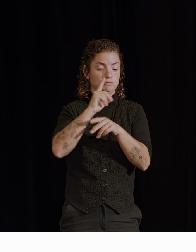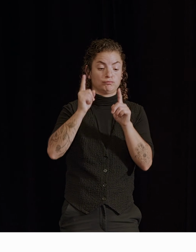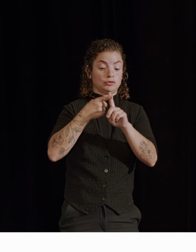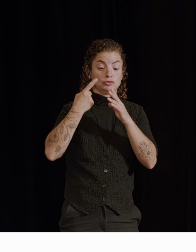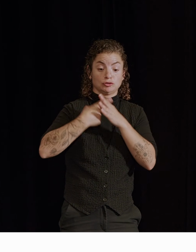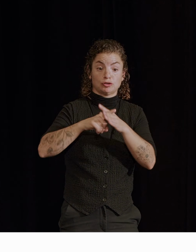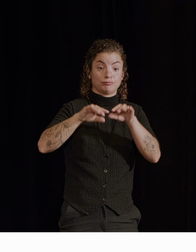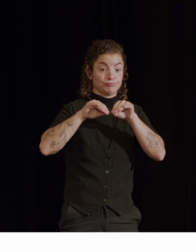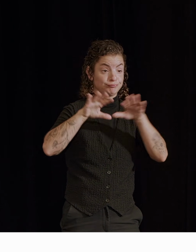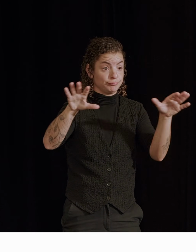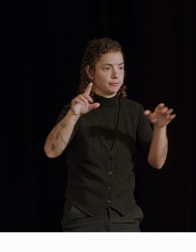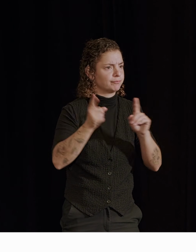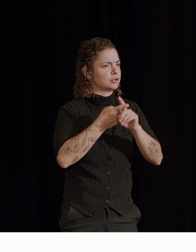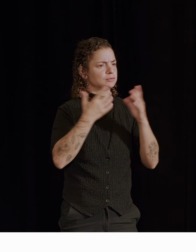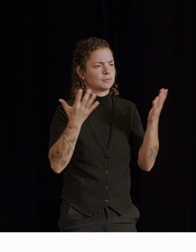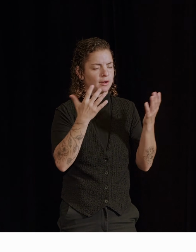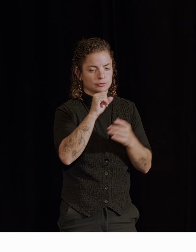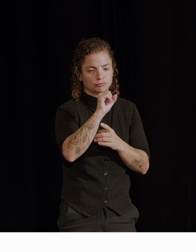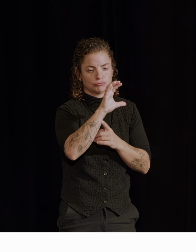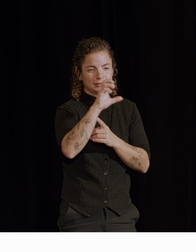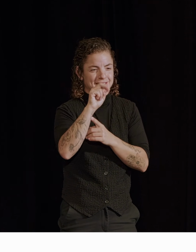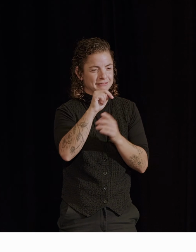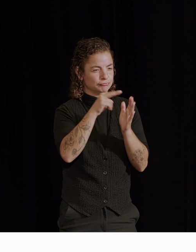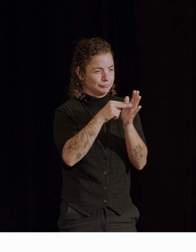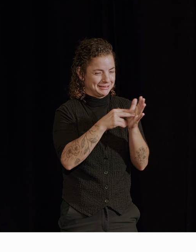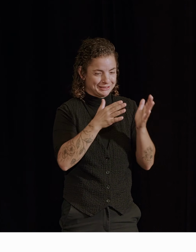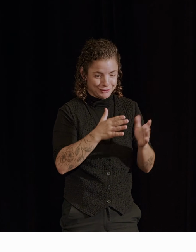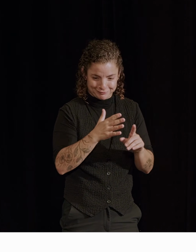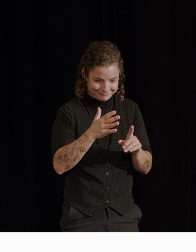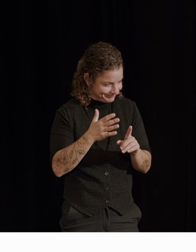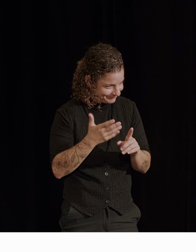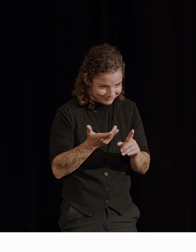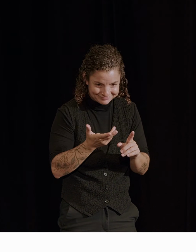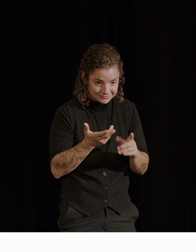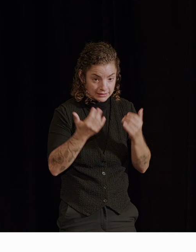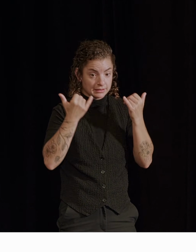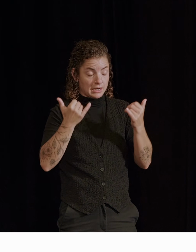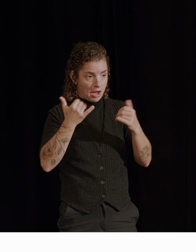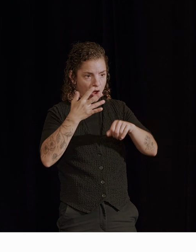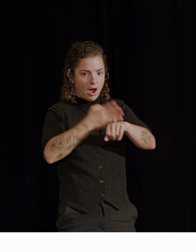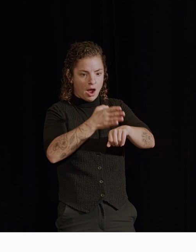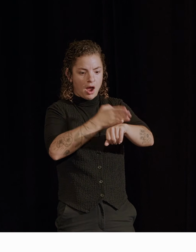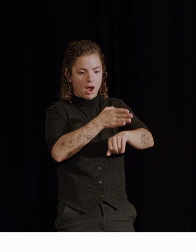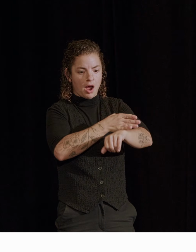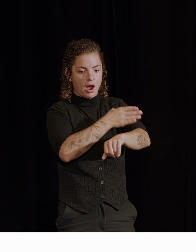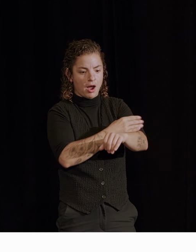our friends now at Vesparo with JAWS and in the open source community with NVDA.